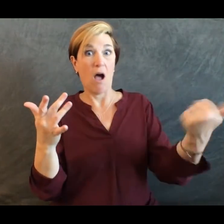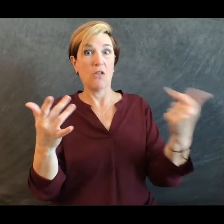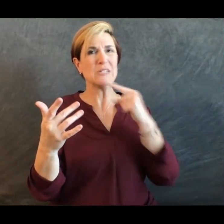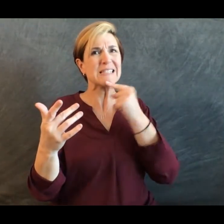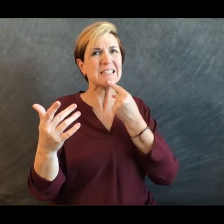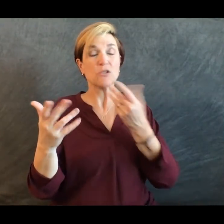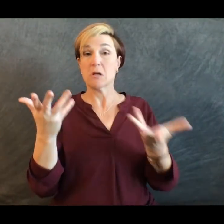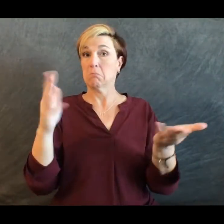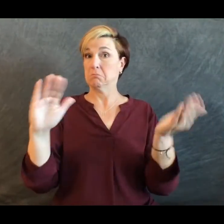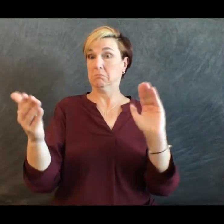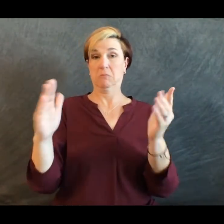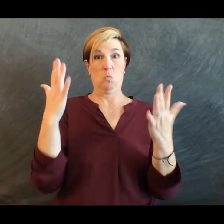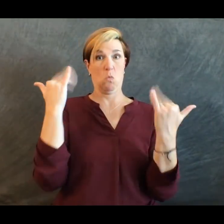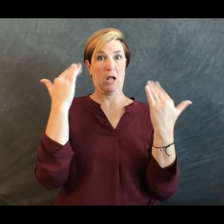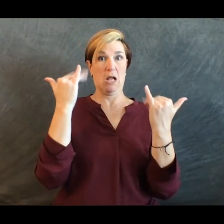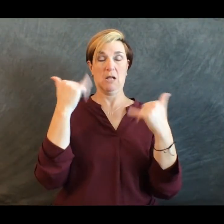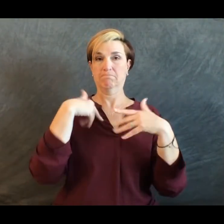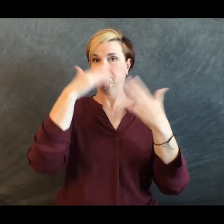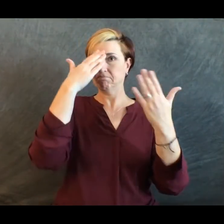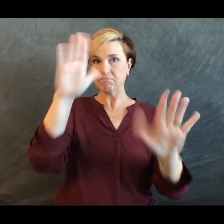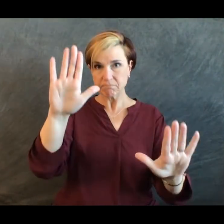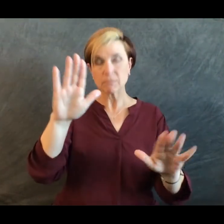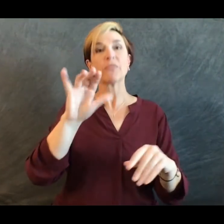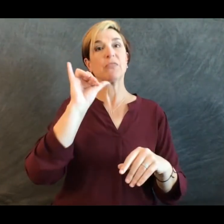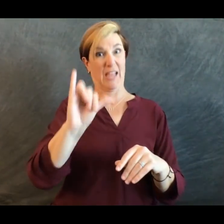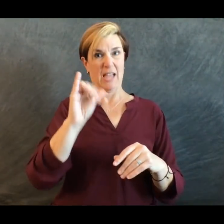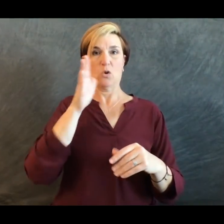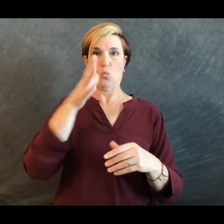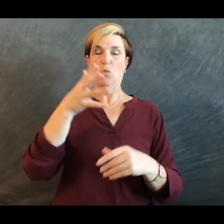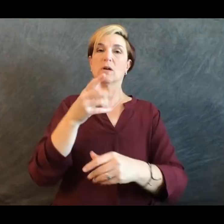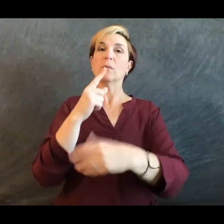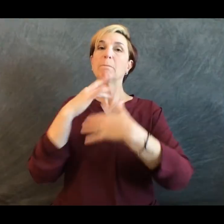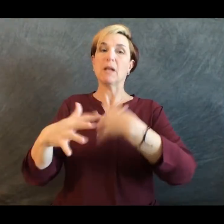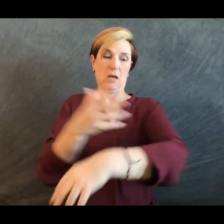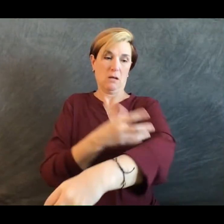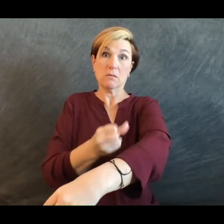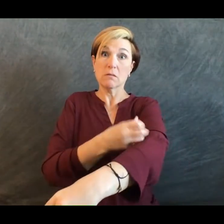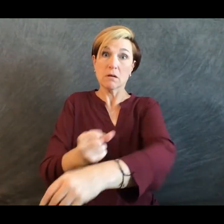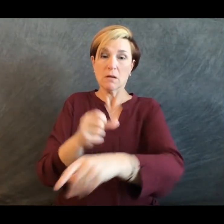tests to ensure that they are accurate and they're doing that at breakneck